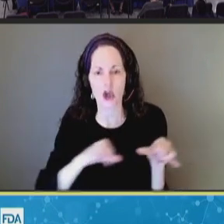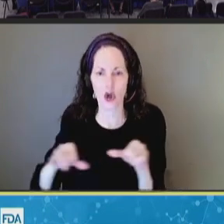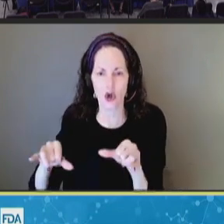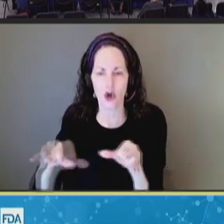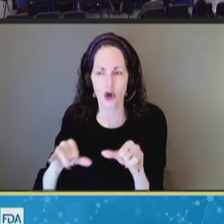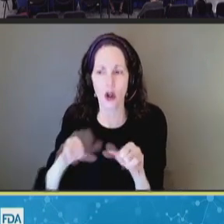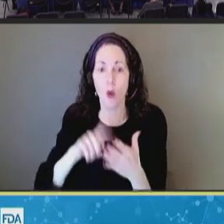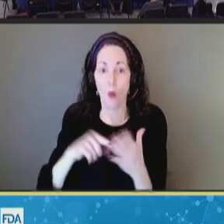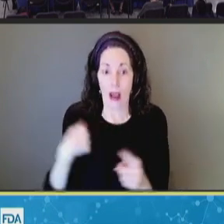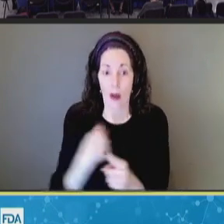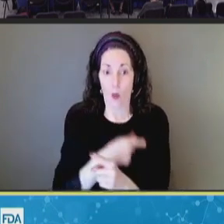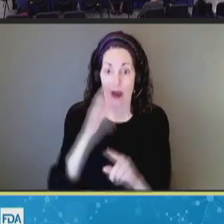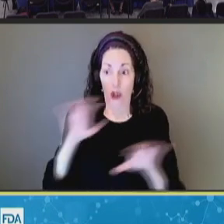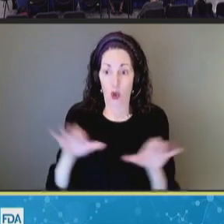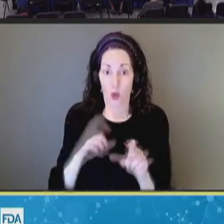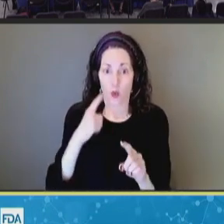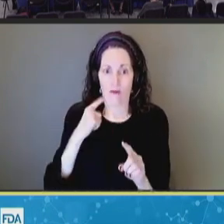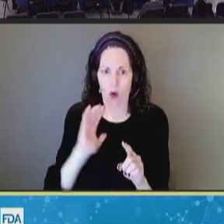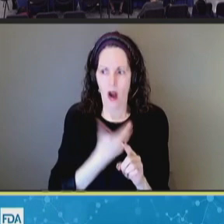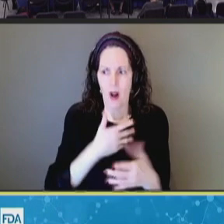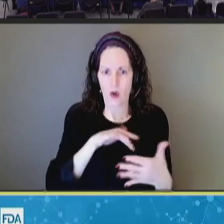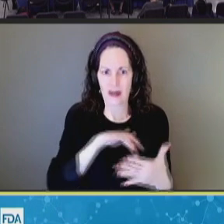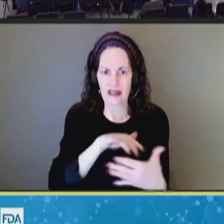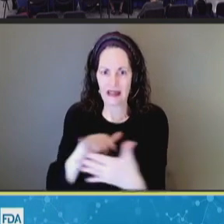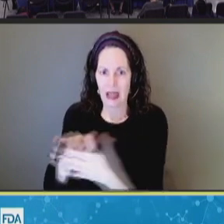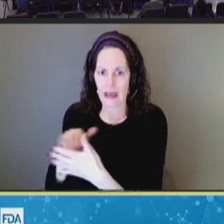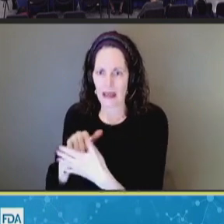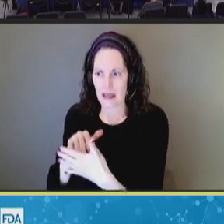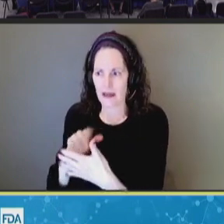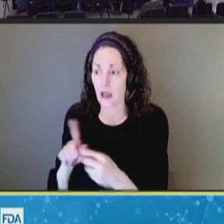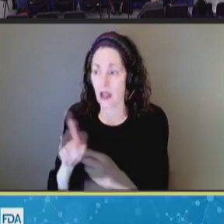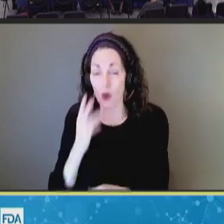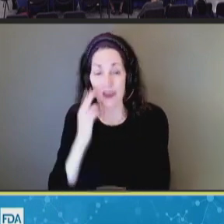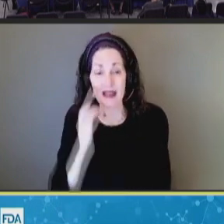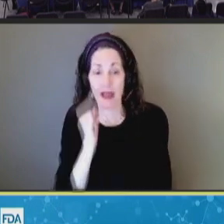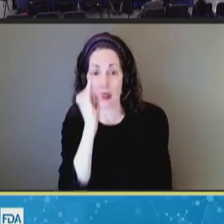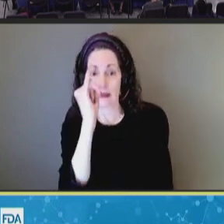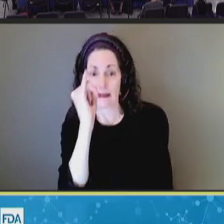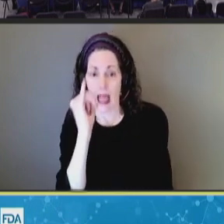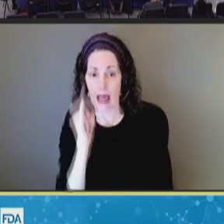And then this dotted line just tries to indicate that there is this firewall. What's